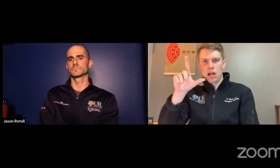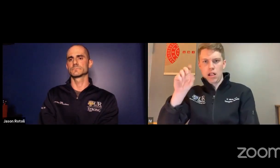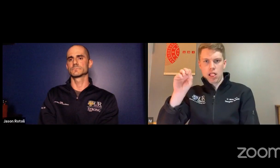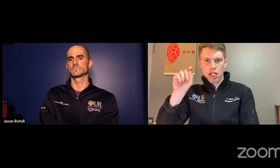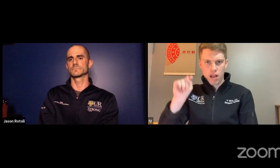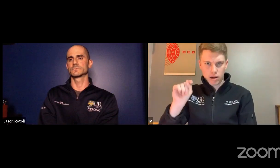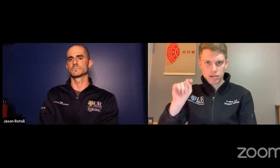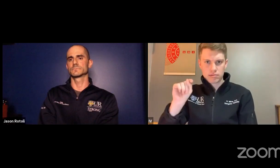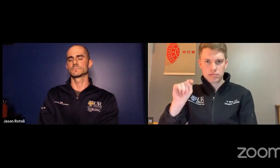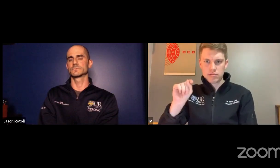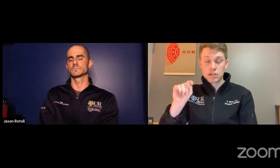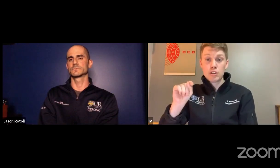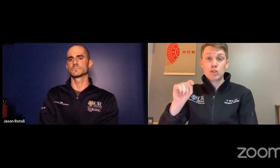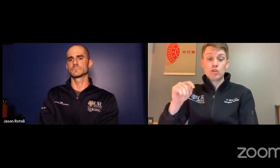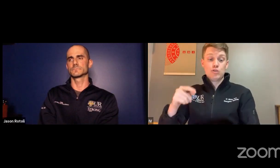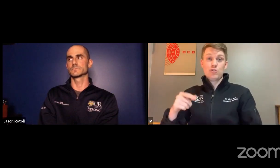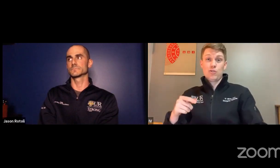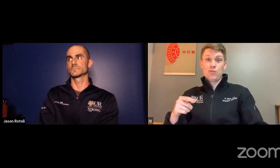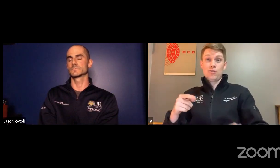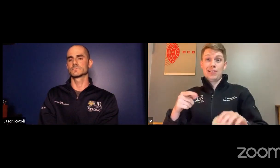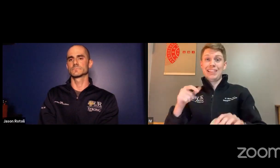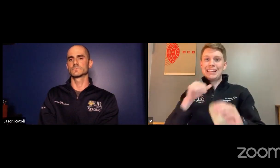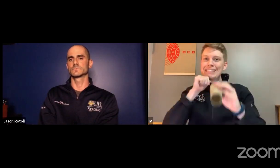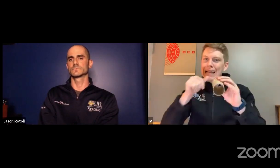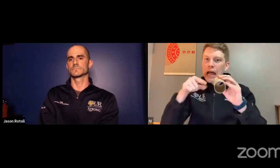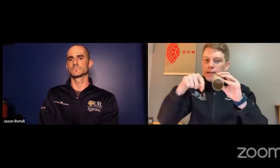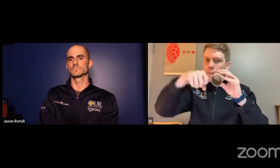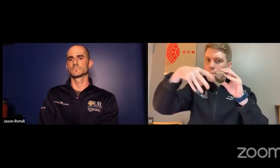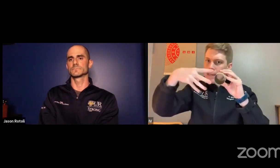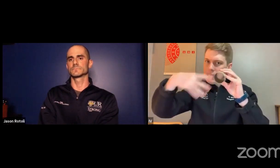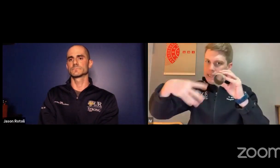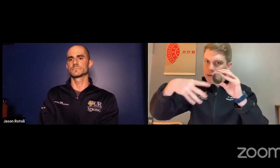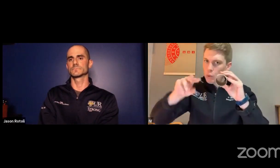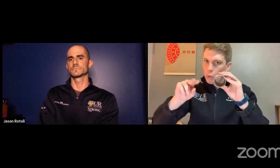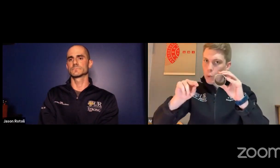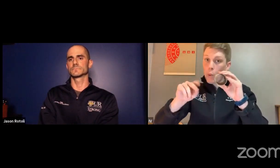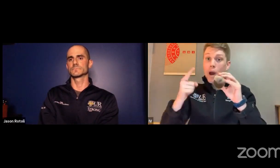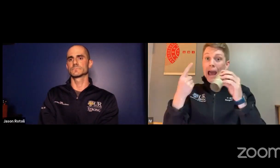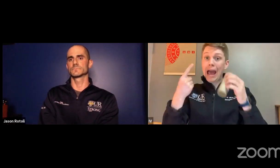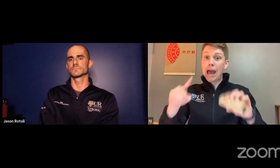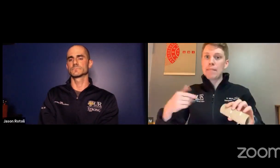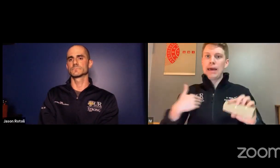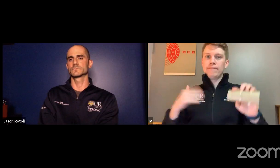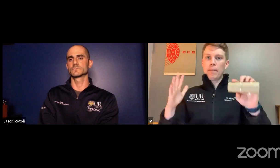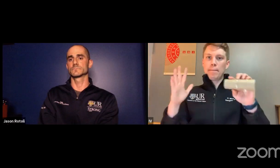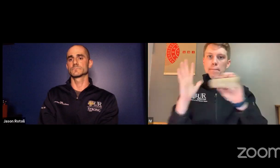actually getting all the way through to your brain because of that leak.